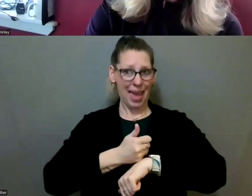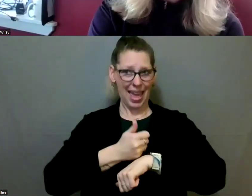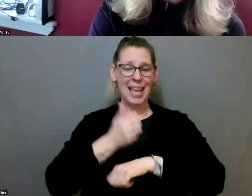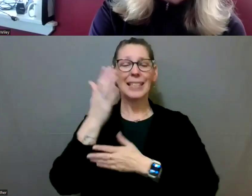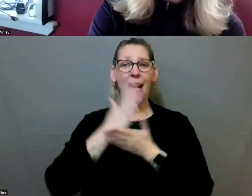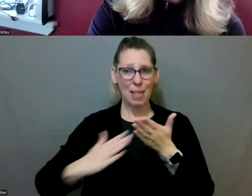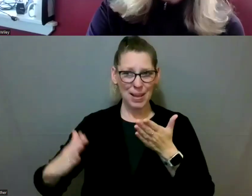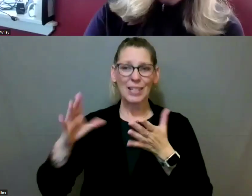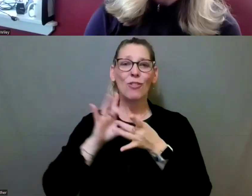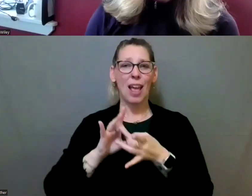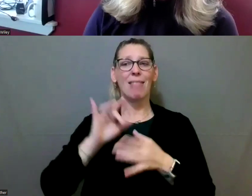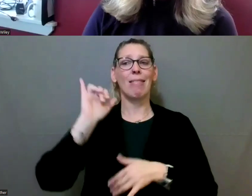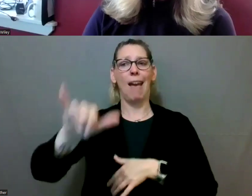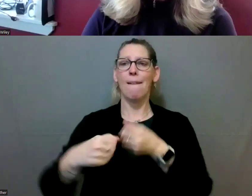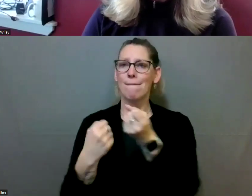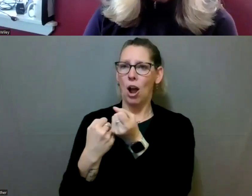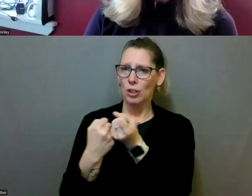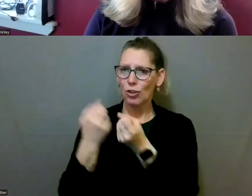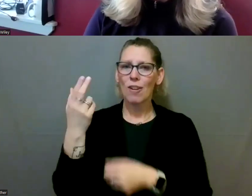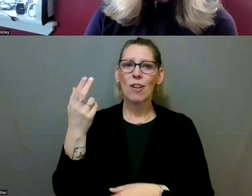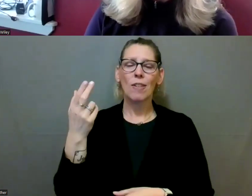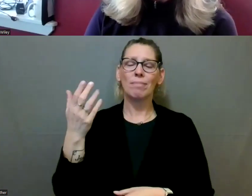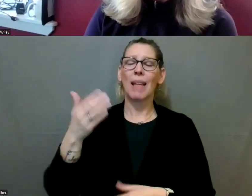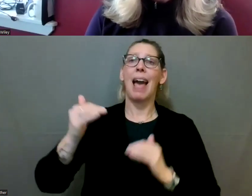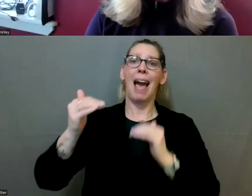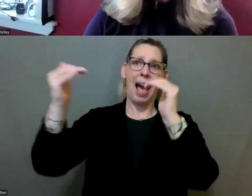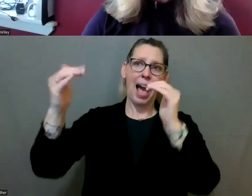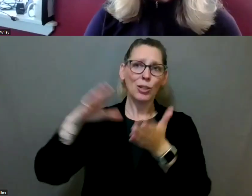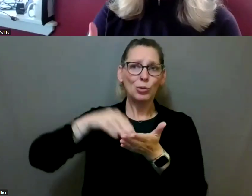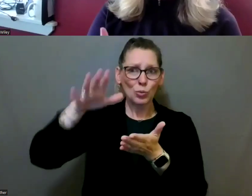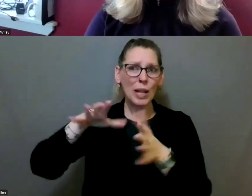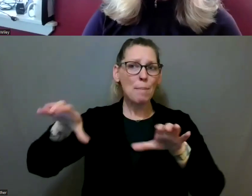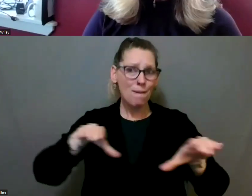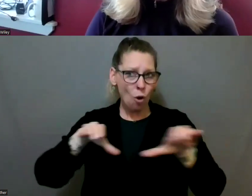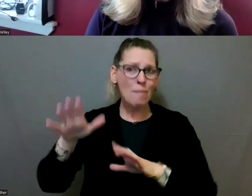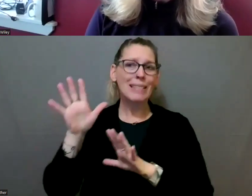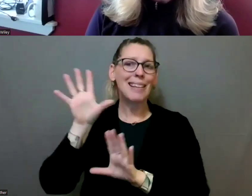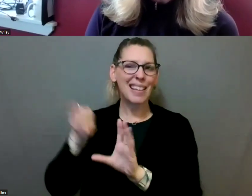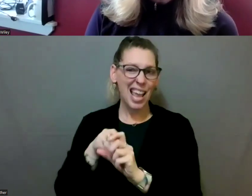that really Foster um High student performance and engagement so feel free to dip into that